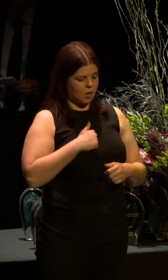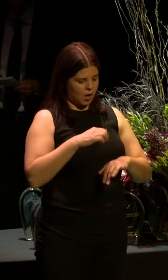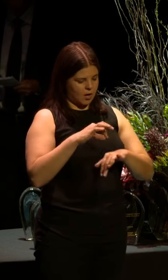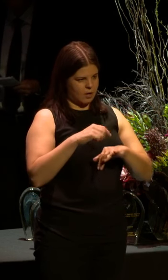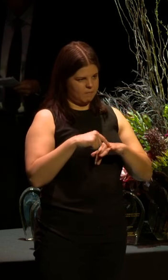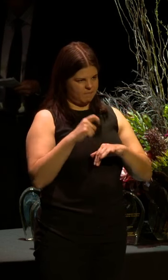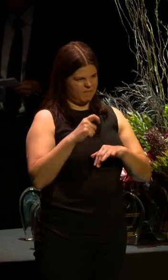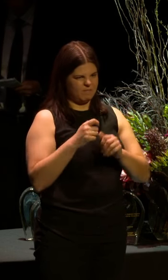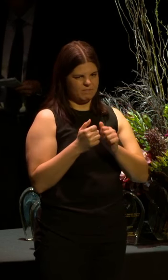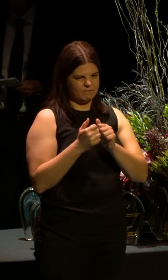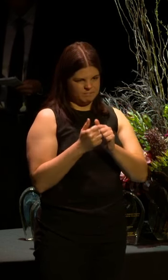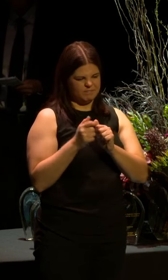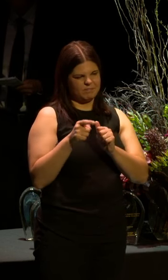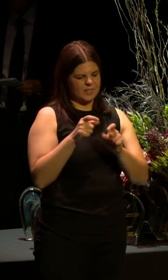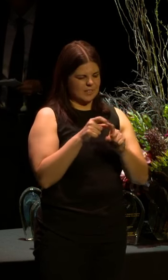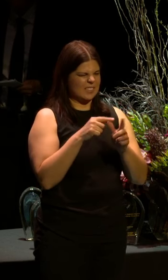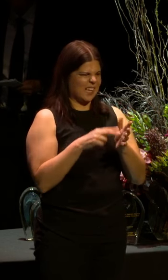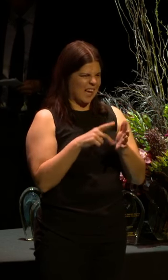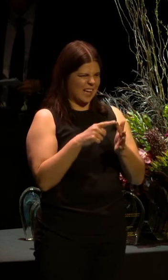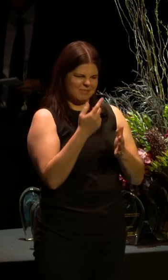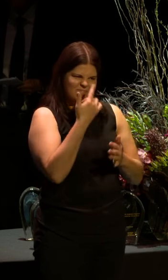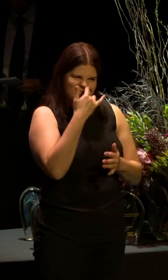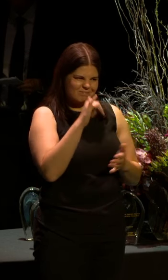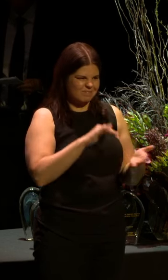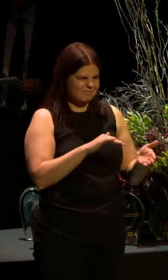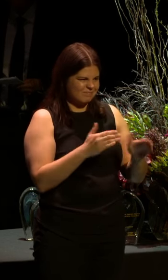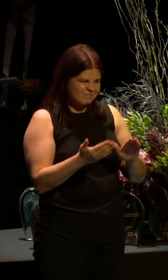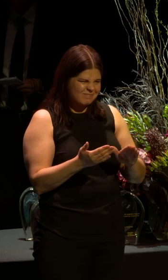I certainly know something about what Old Pig was on about -